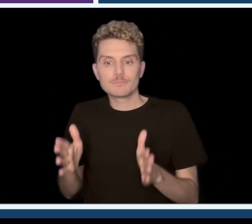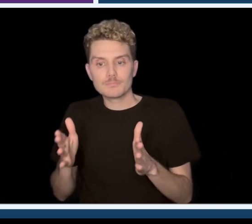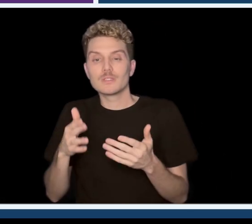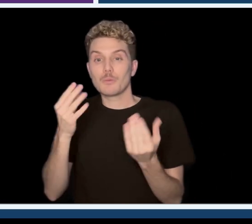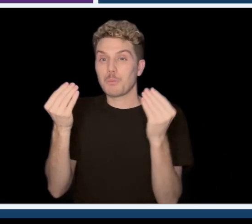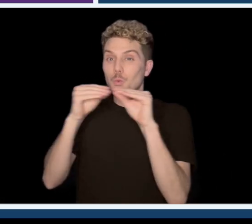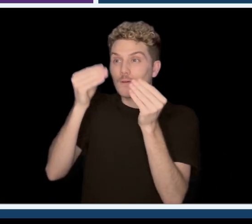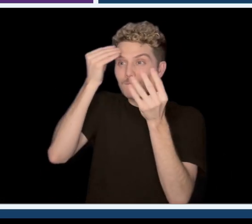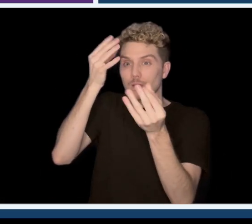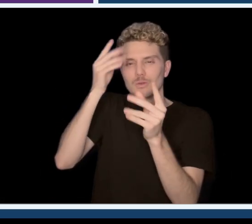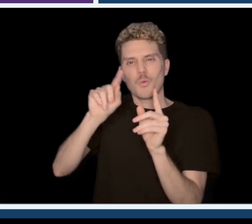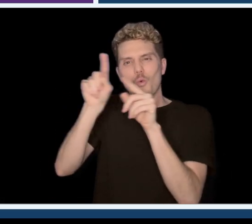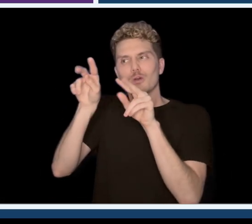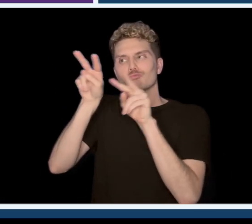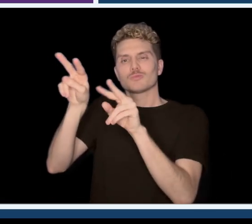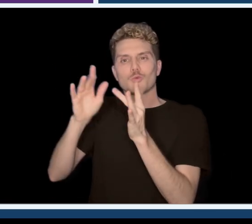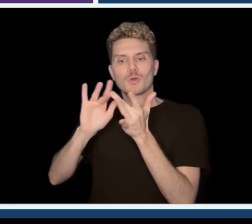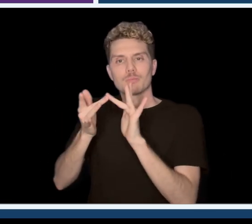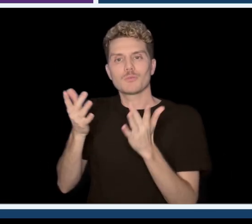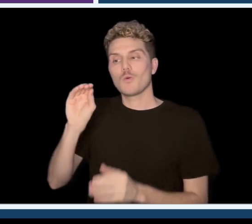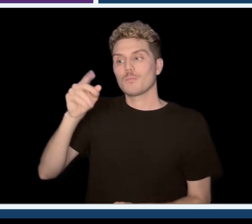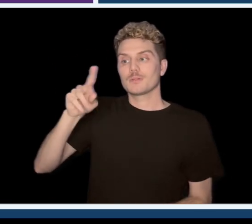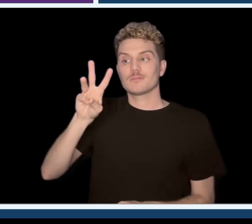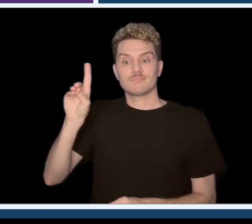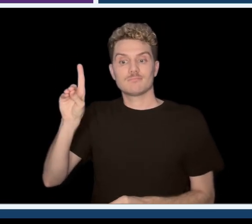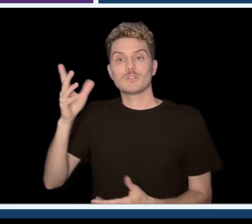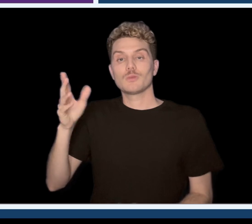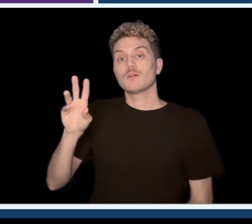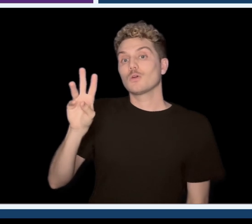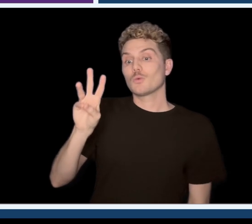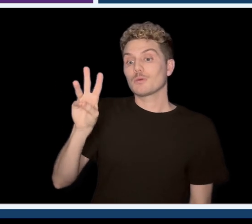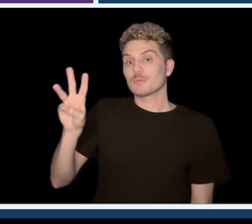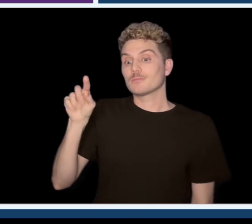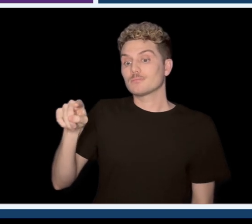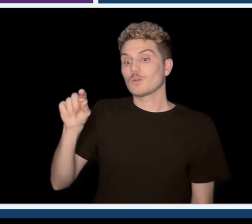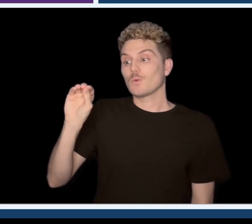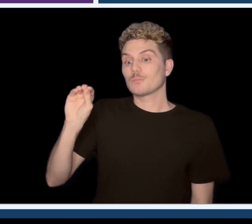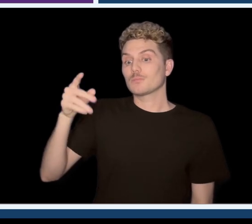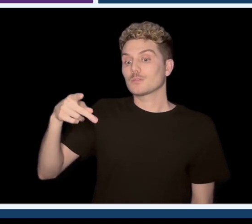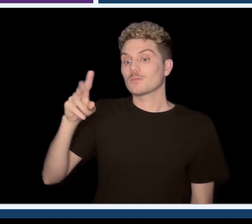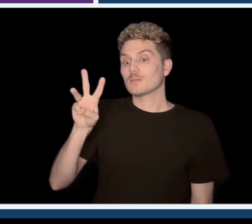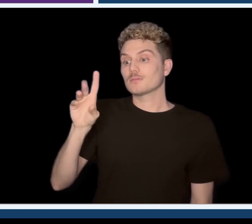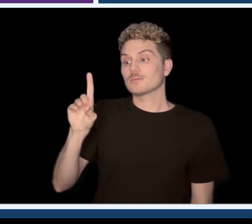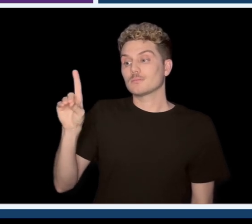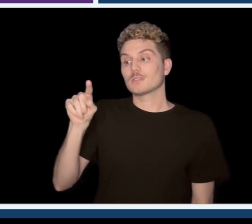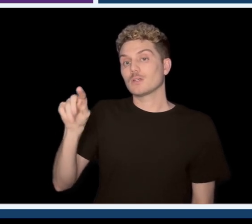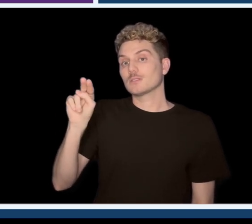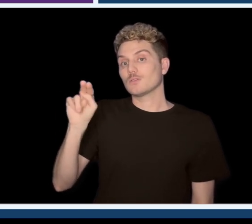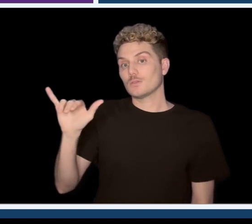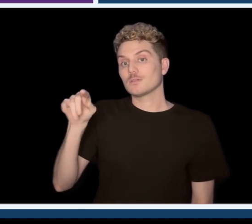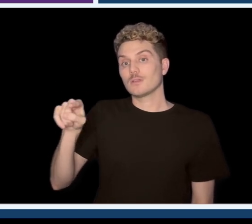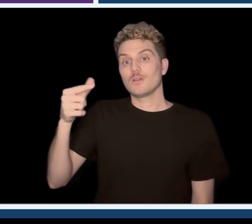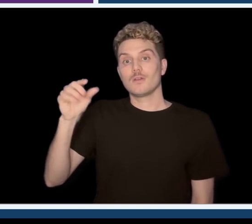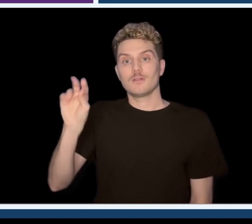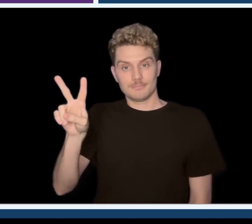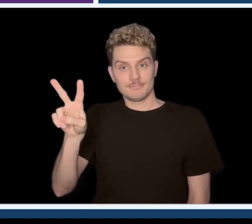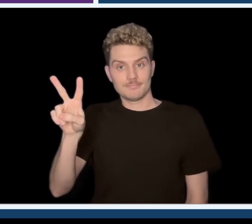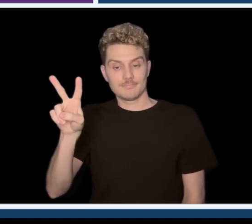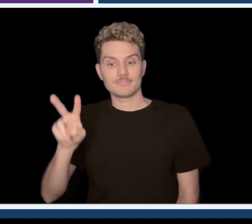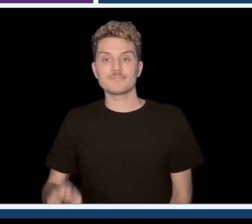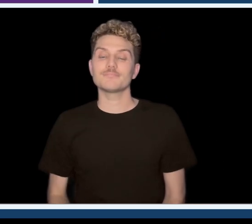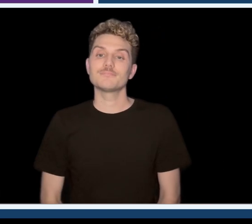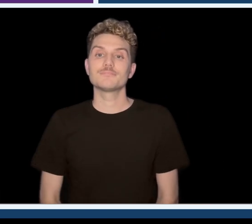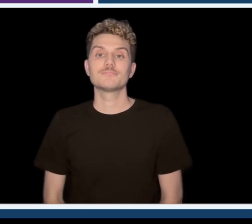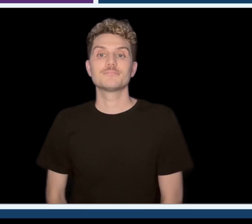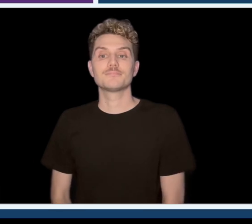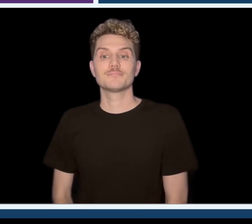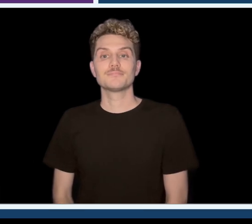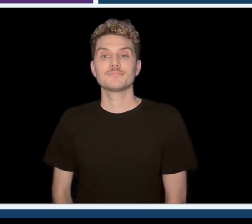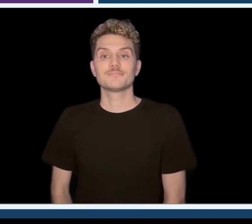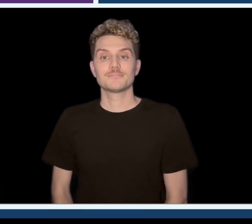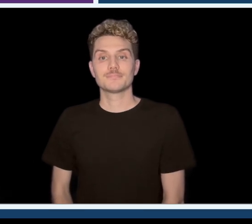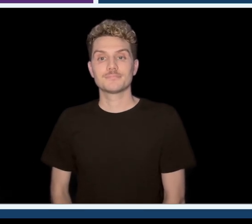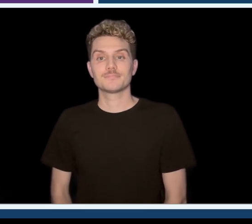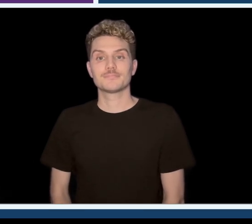For more information, visit the OPWDD website at www.opwdd.ny.gov